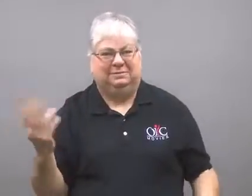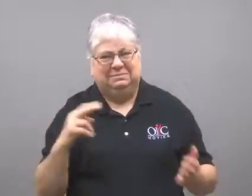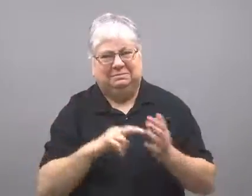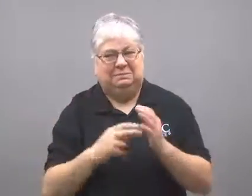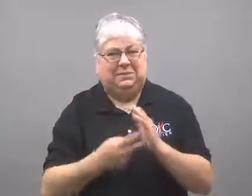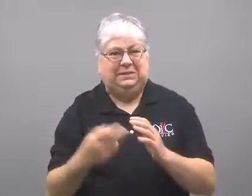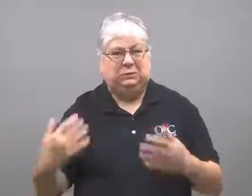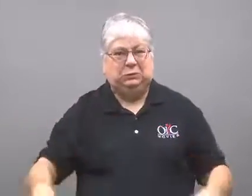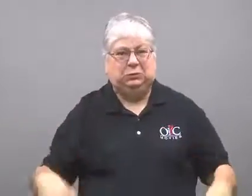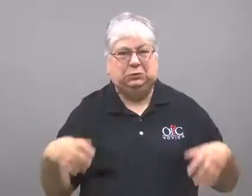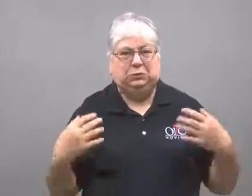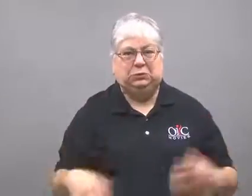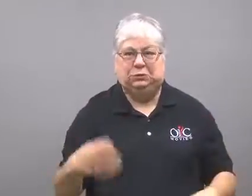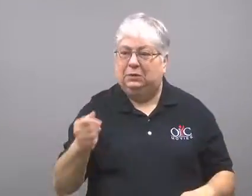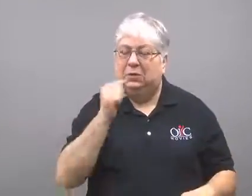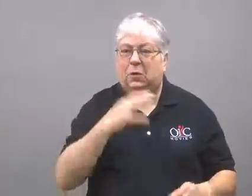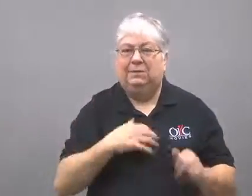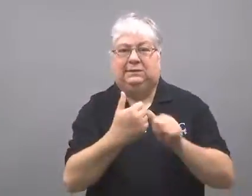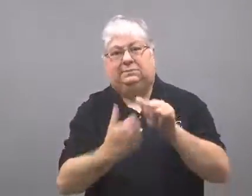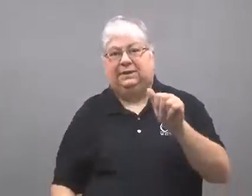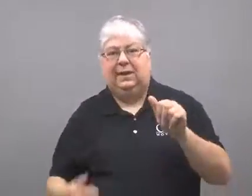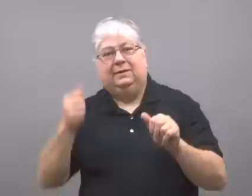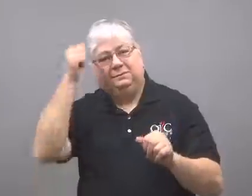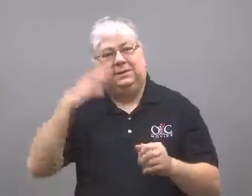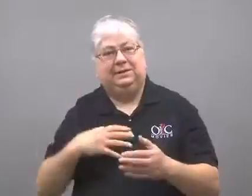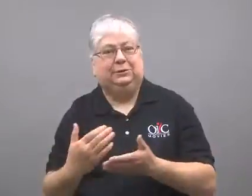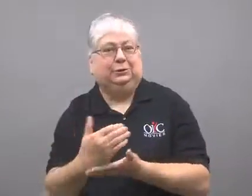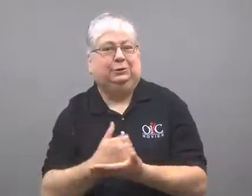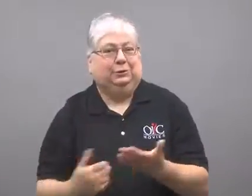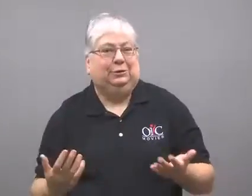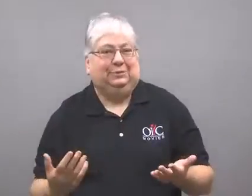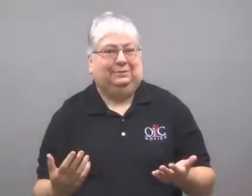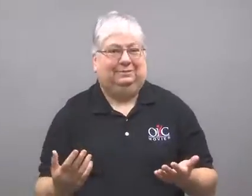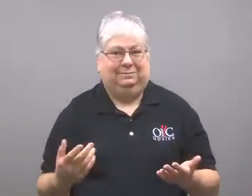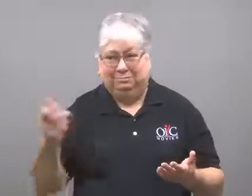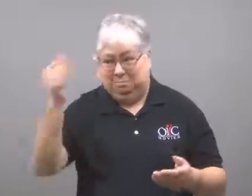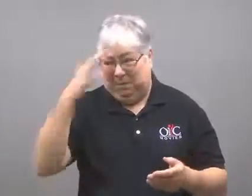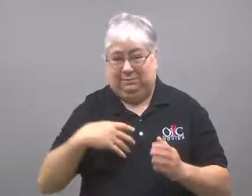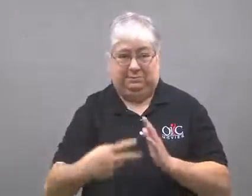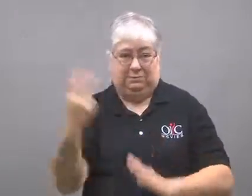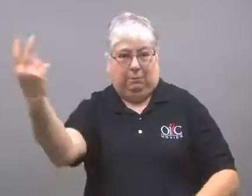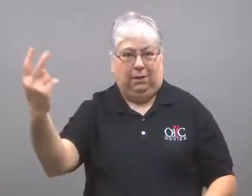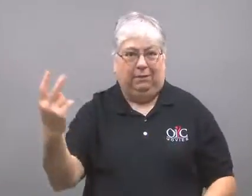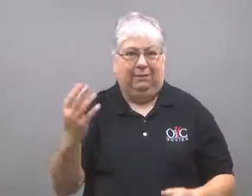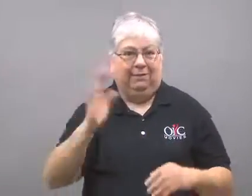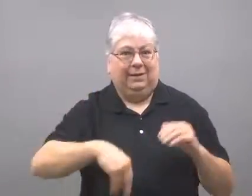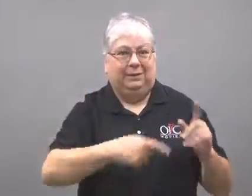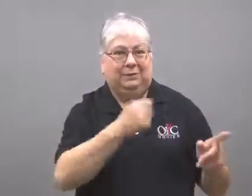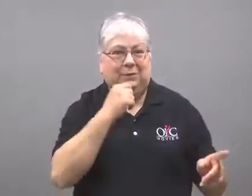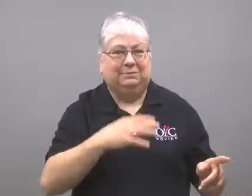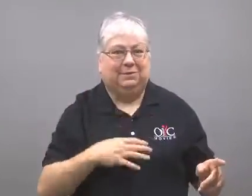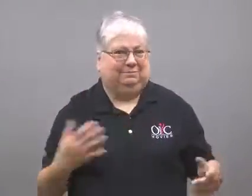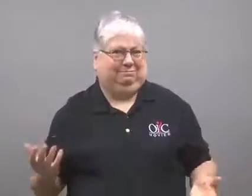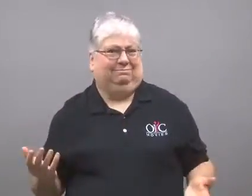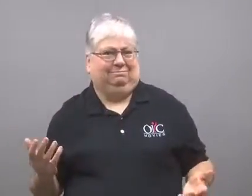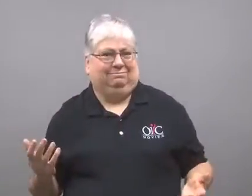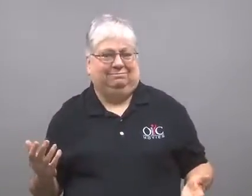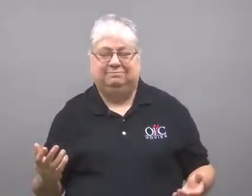There's a large pay gap between men and women, with men earning double what women make.